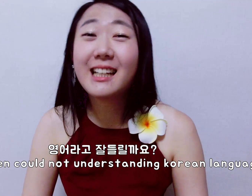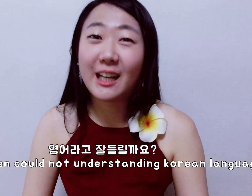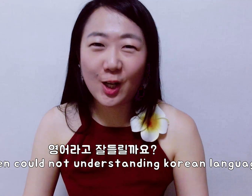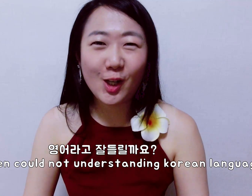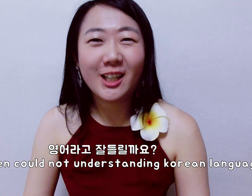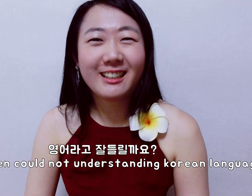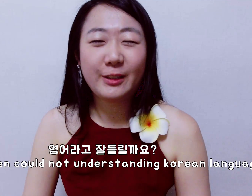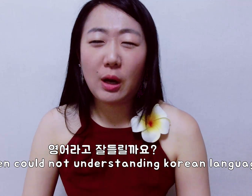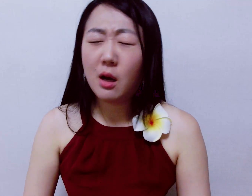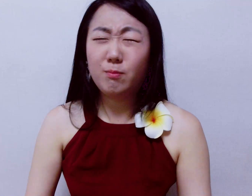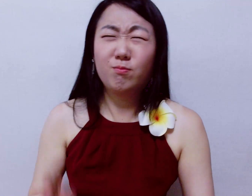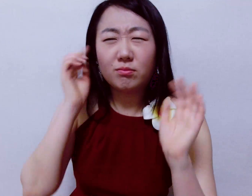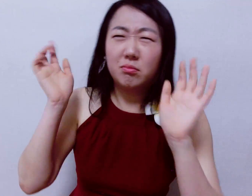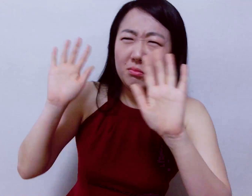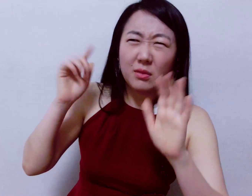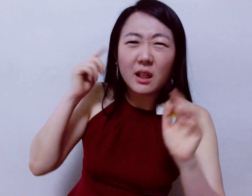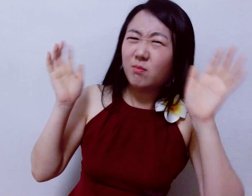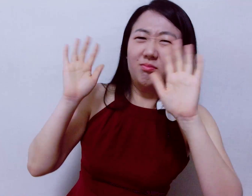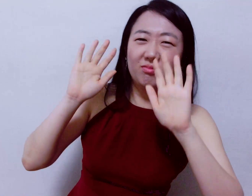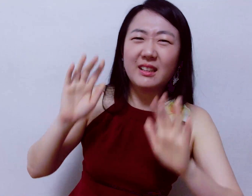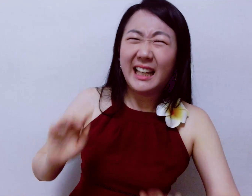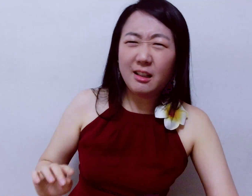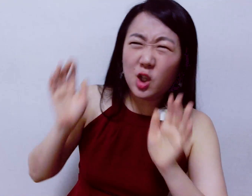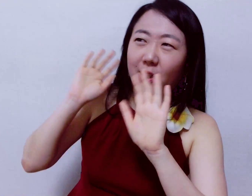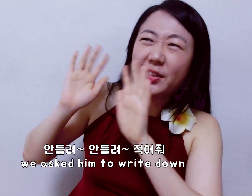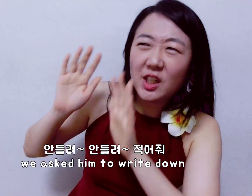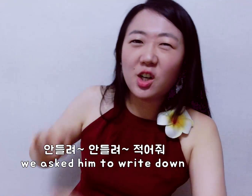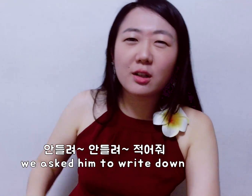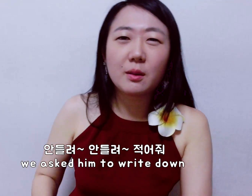아무런 문제 하나도 없었어요there was no problem.